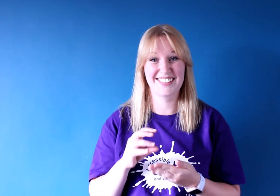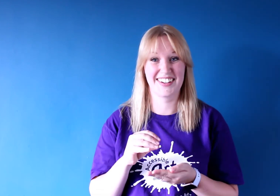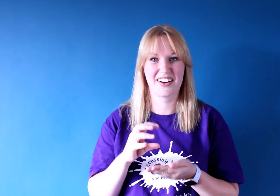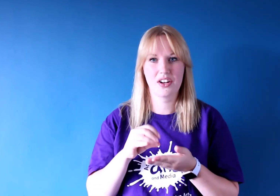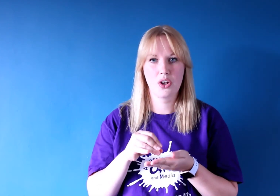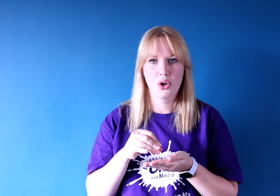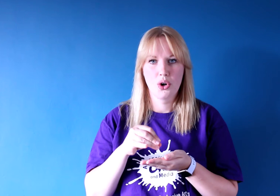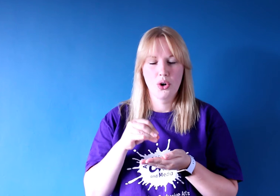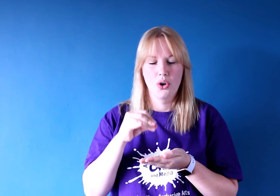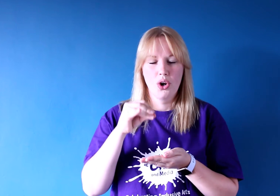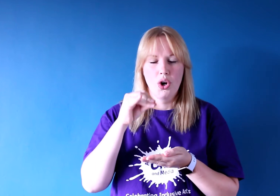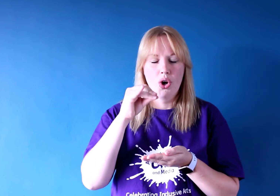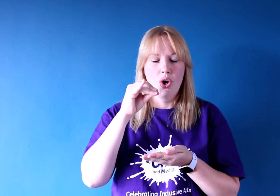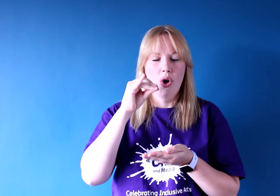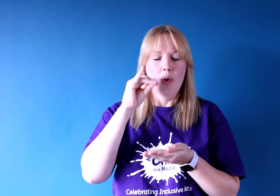Shall we do it again?